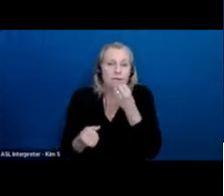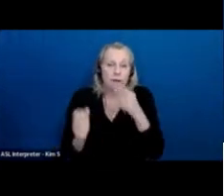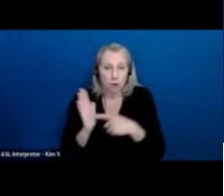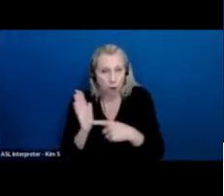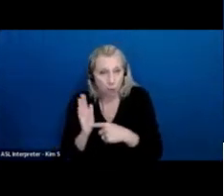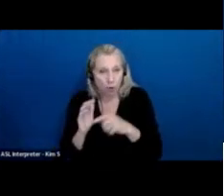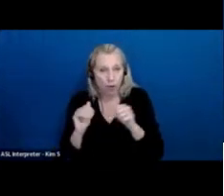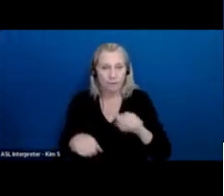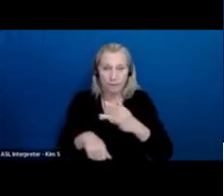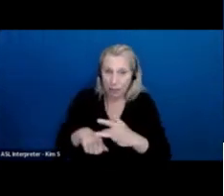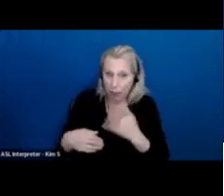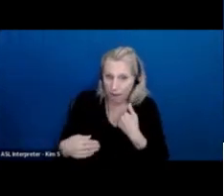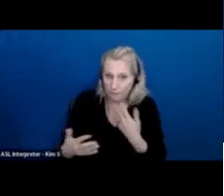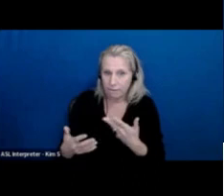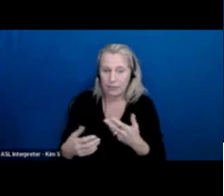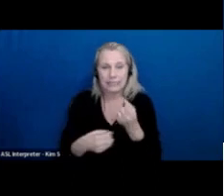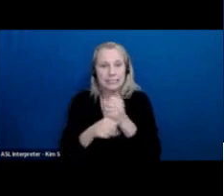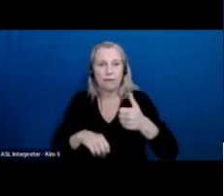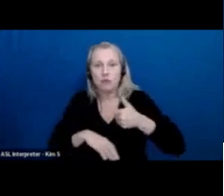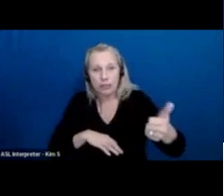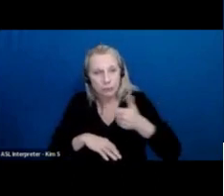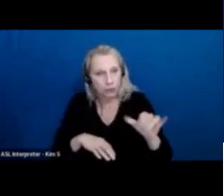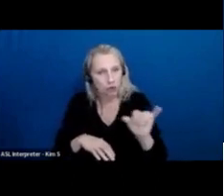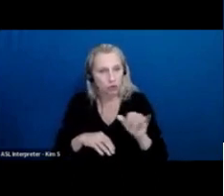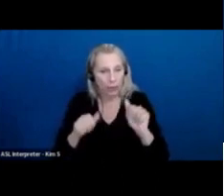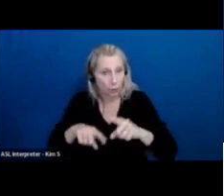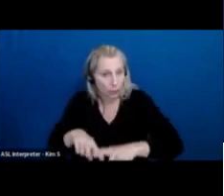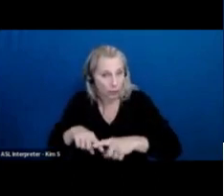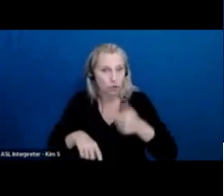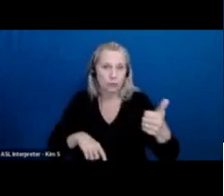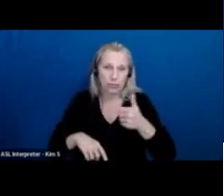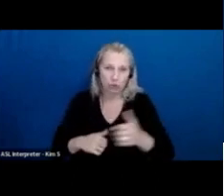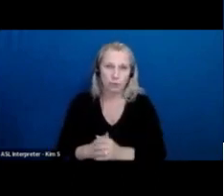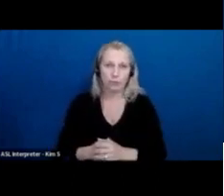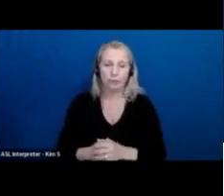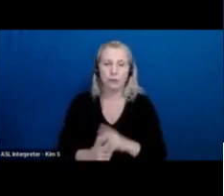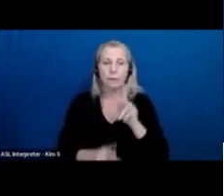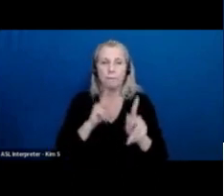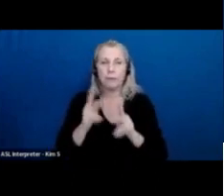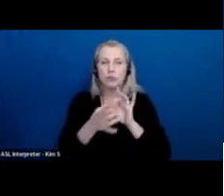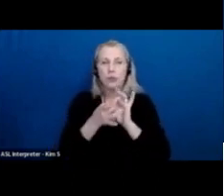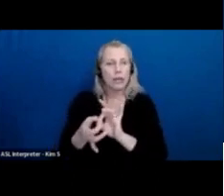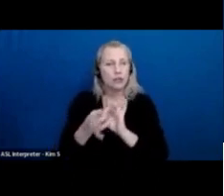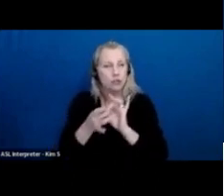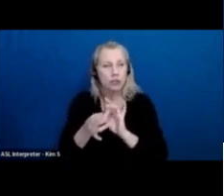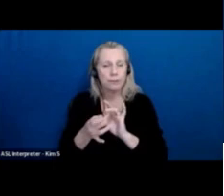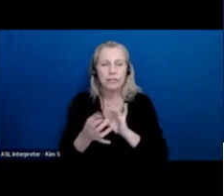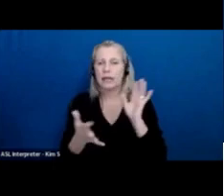and safe and reliable transportation. people's relationships and connections with family, friends, co workers